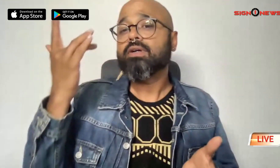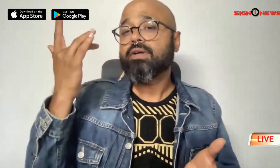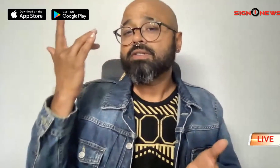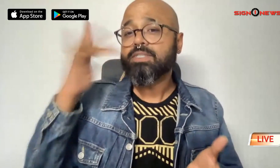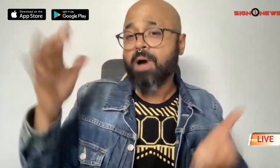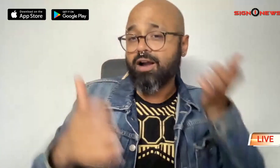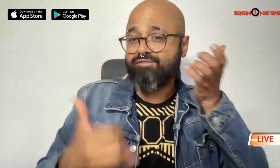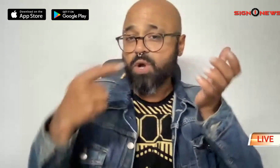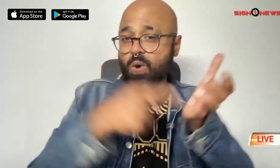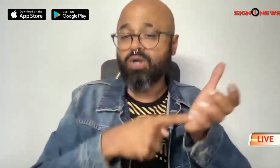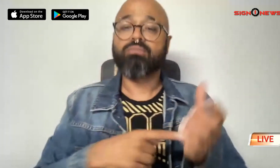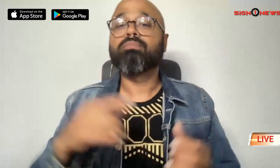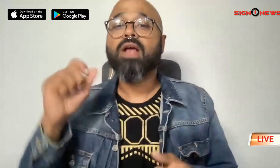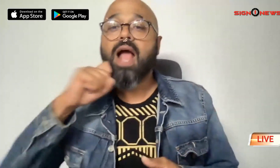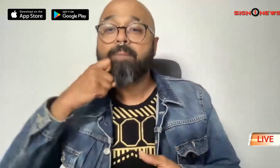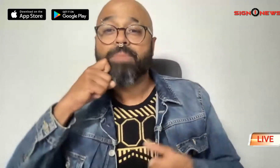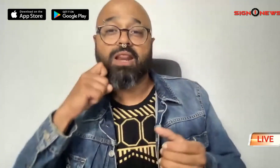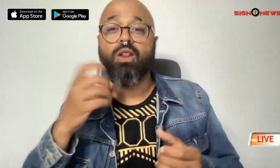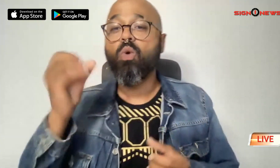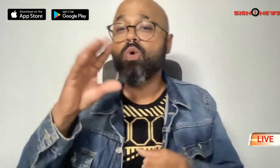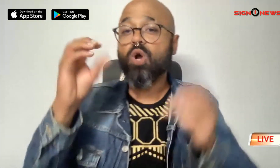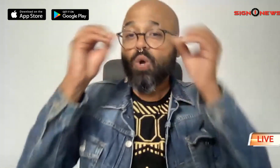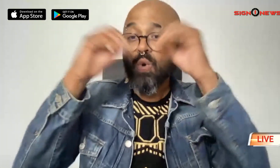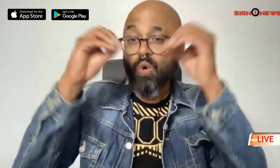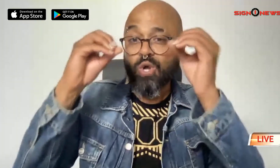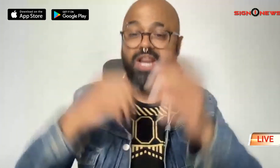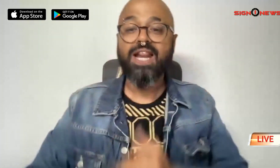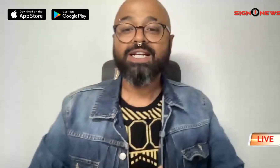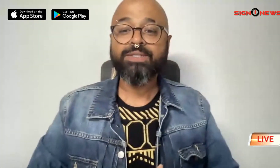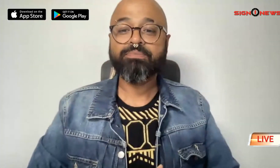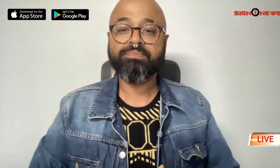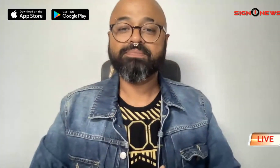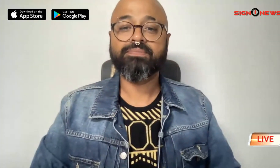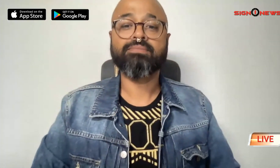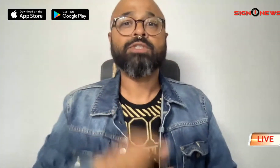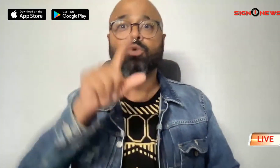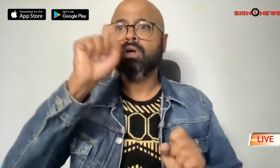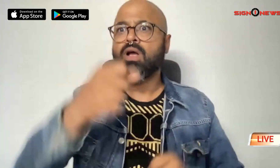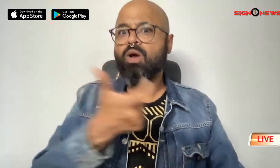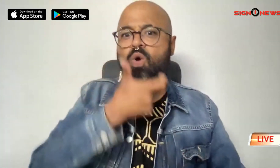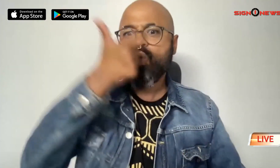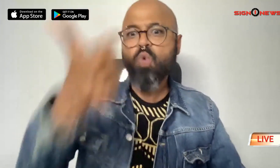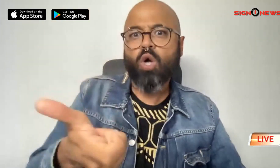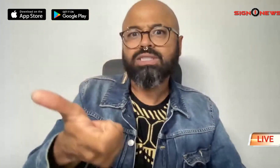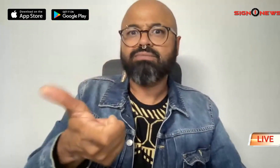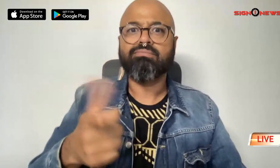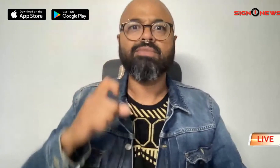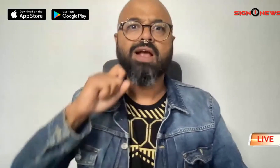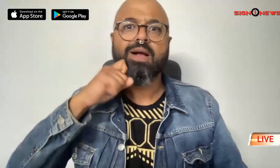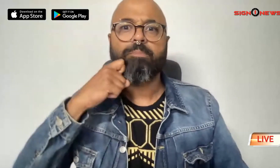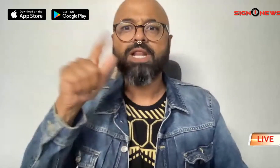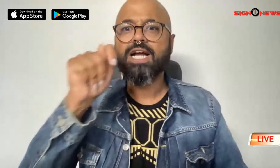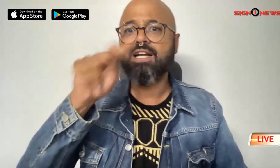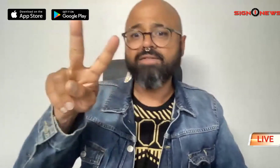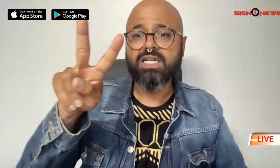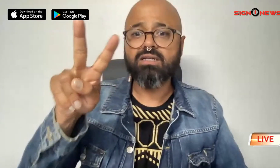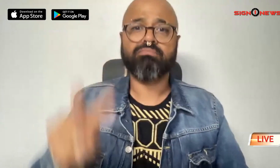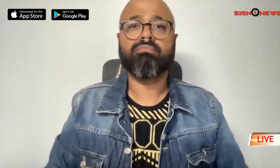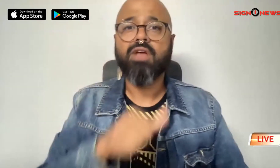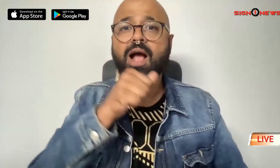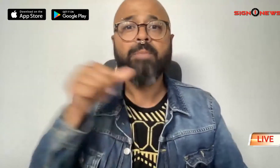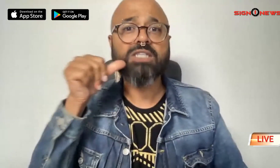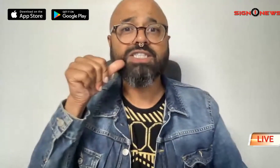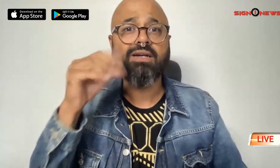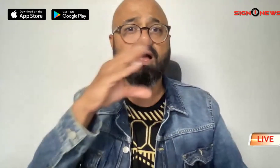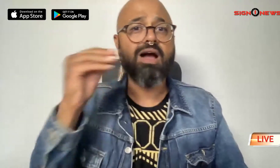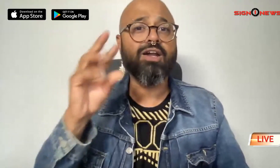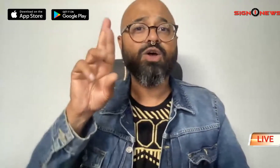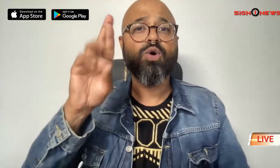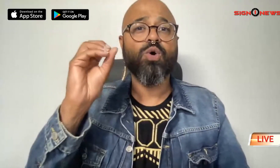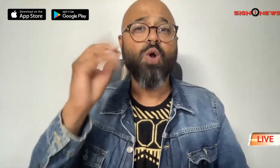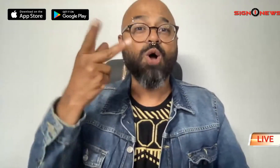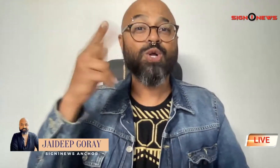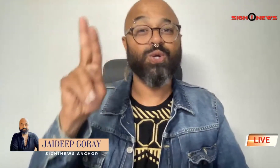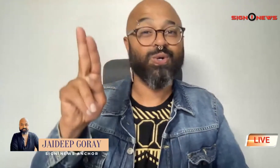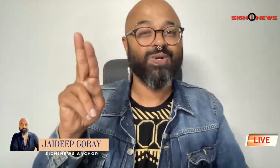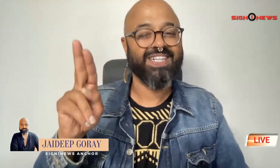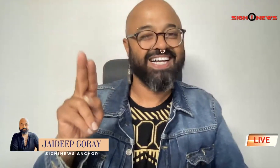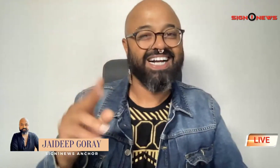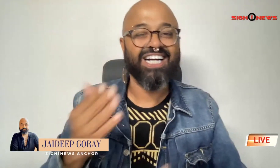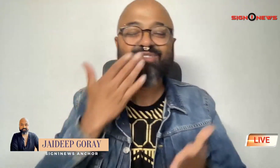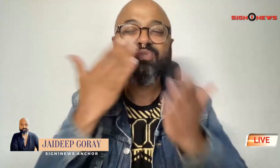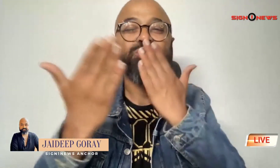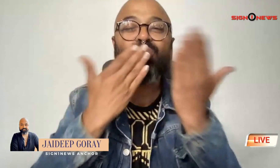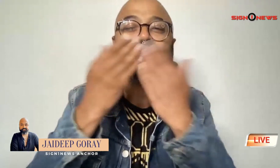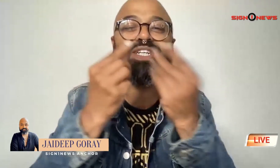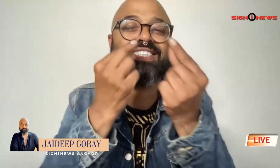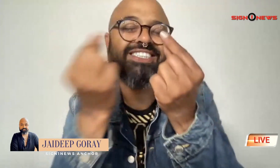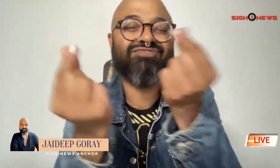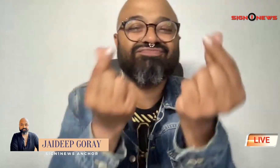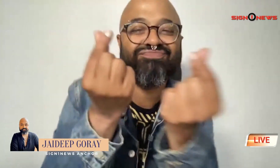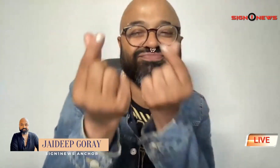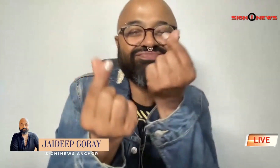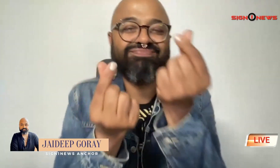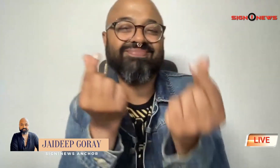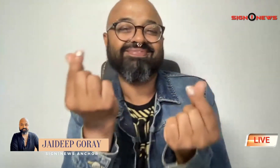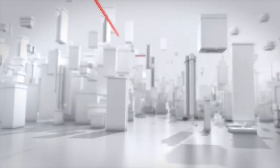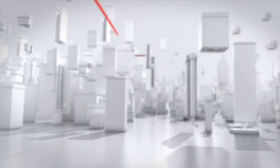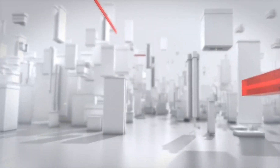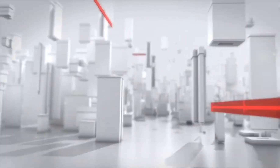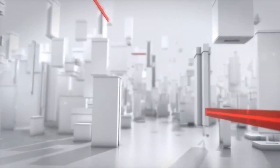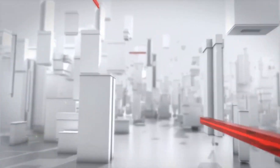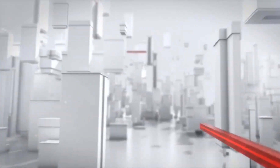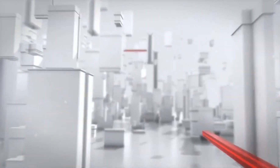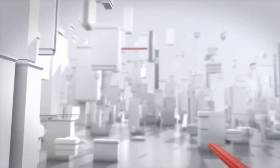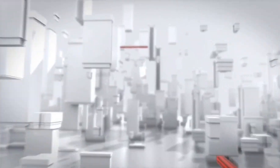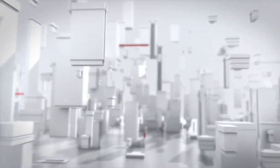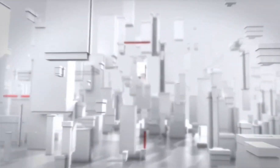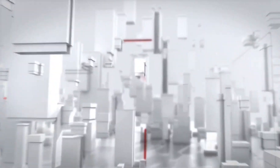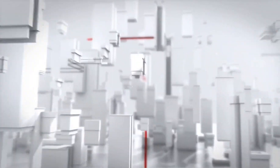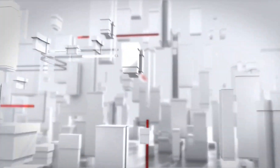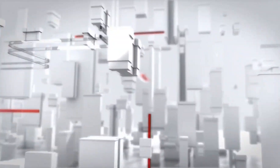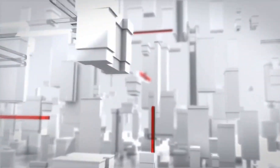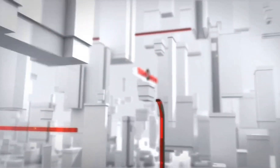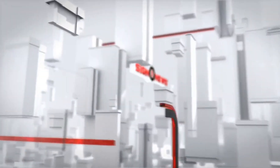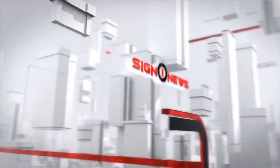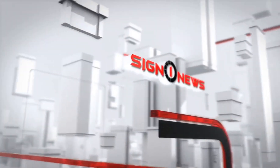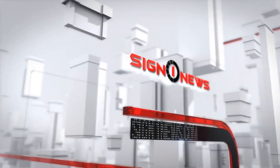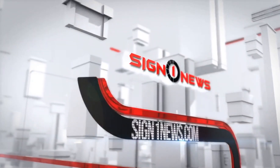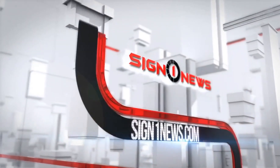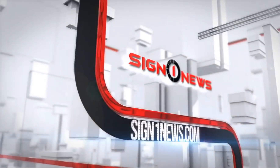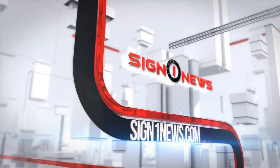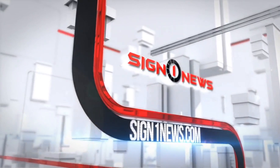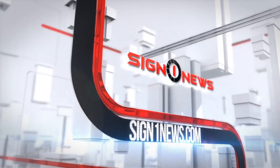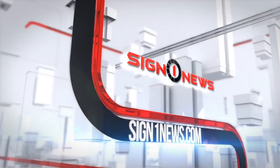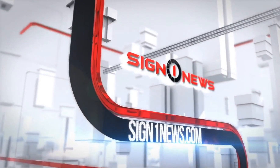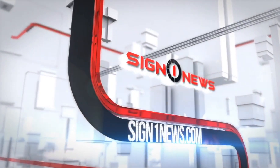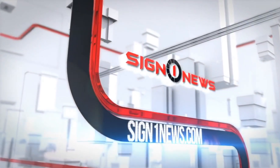or Google play store on your smart phone and you can also watch on Apple TV Amazon and Roku